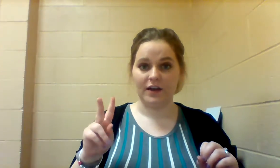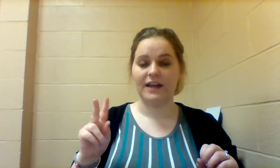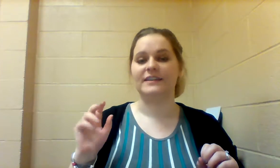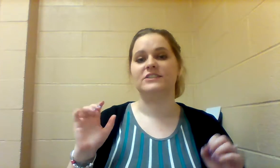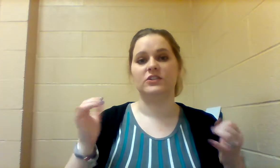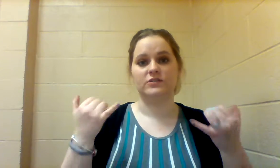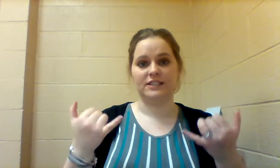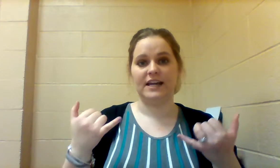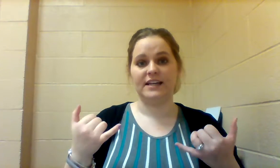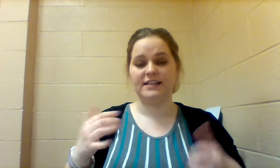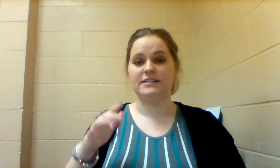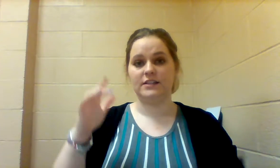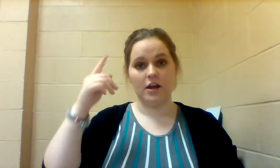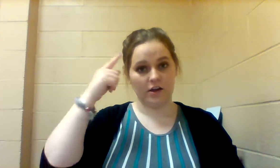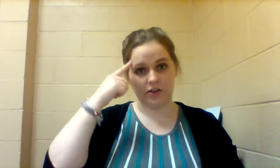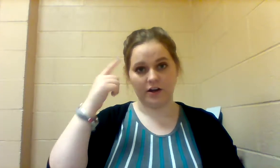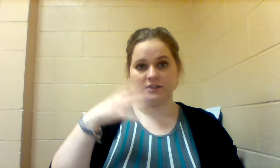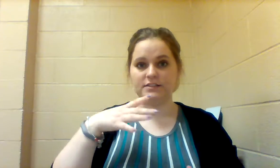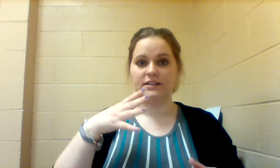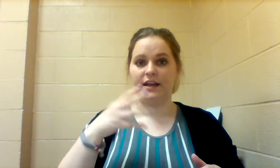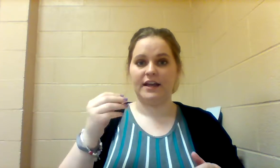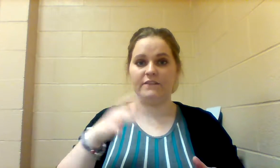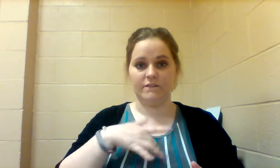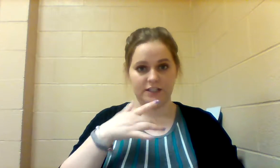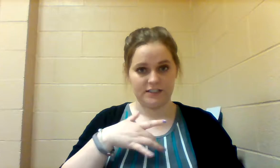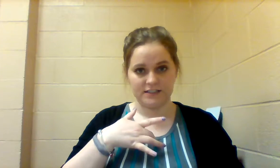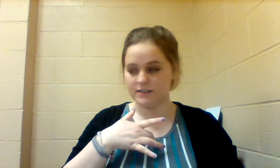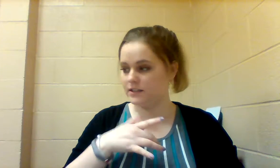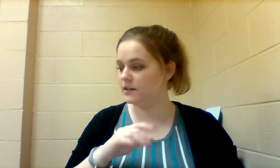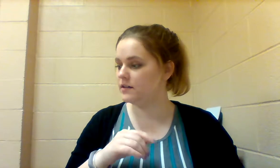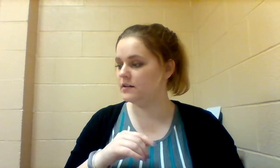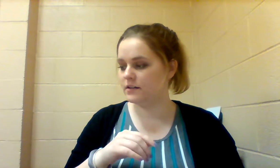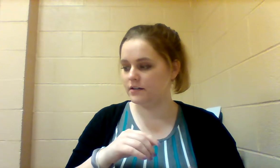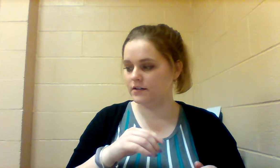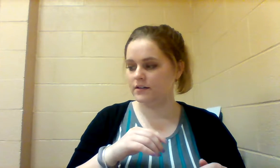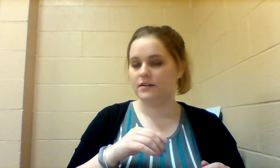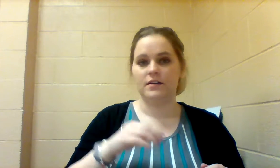Okay so today is THOUGHTS and FEELINGS